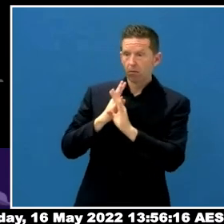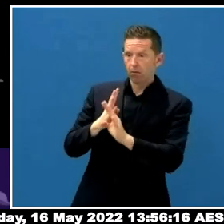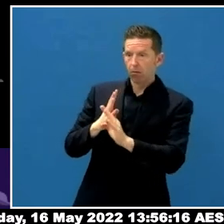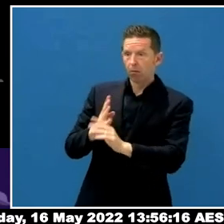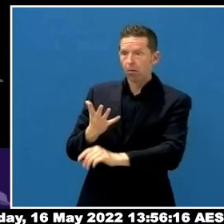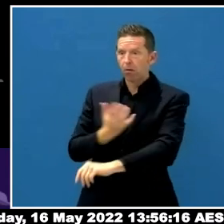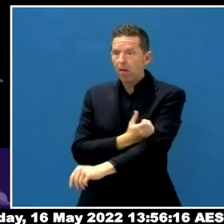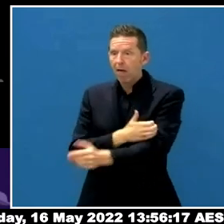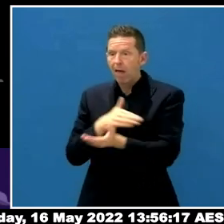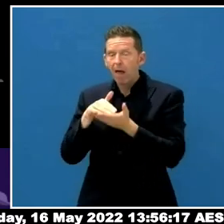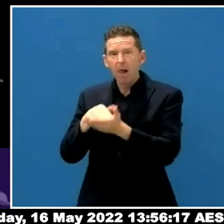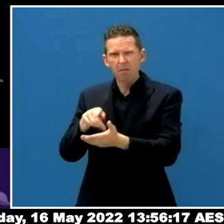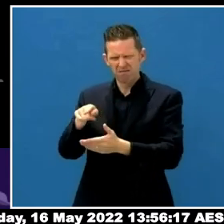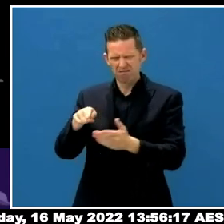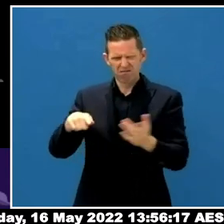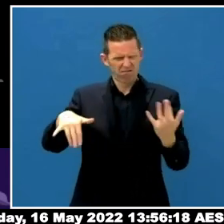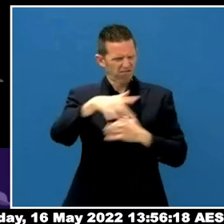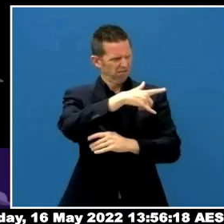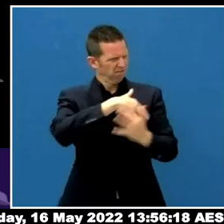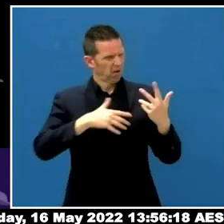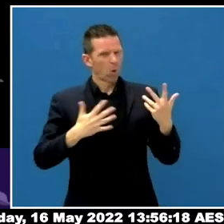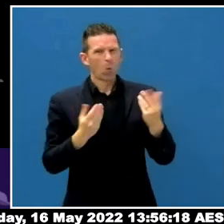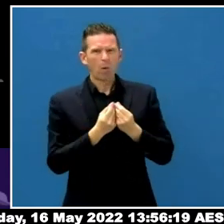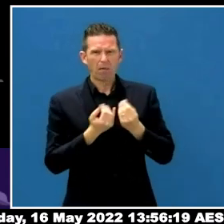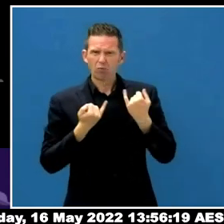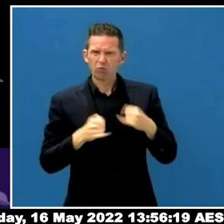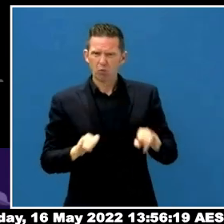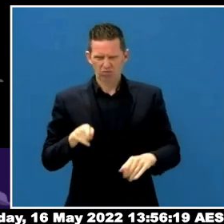Yes. Just for the benefit, Lilly, for a moment I'll pause there.